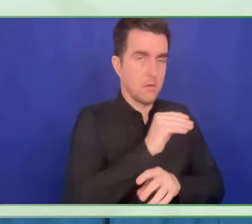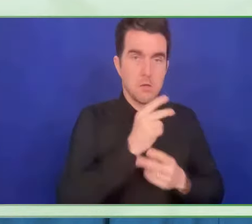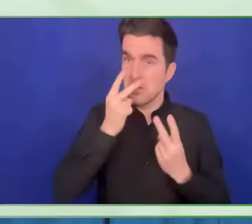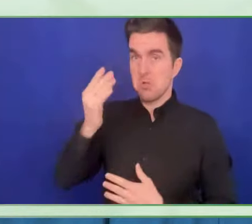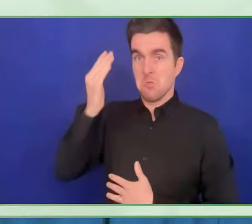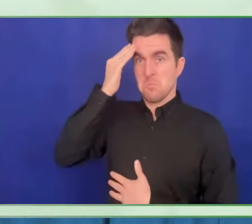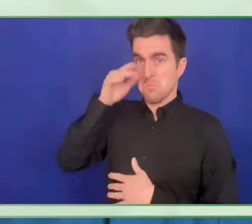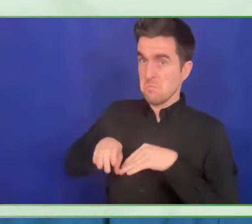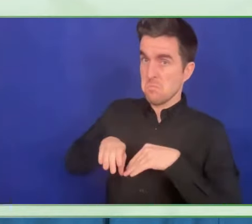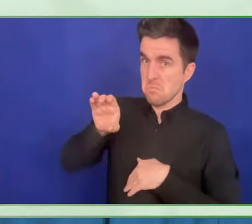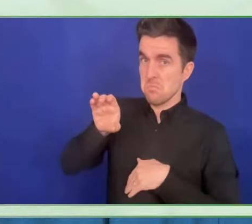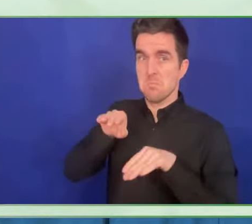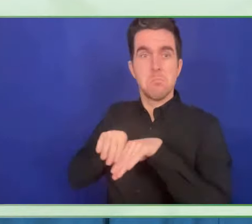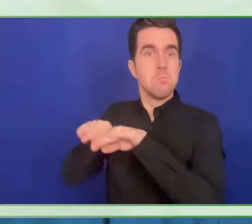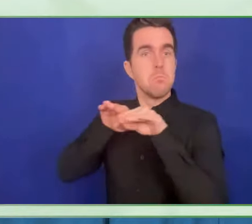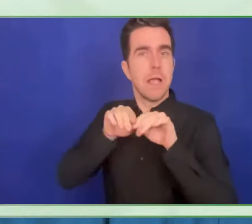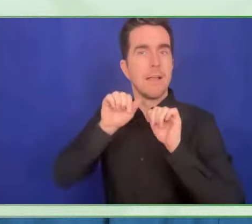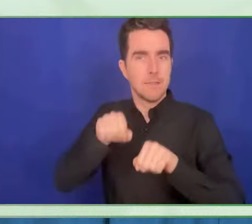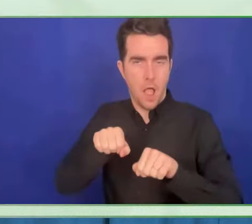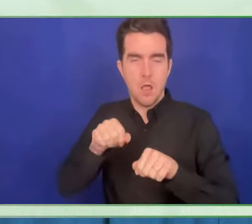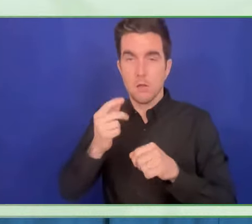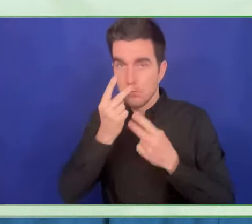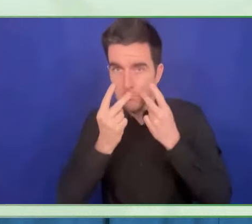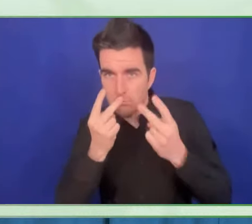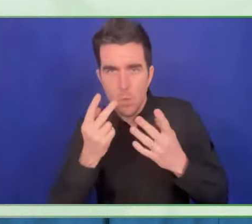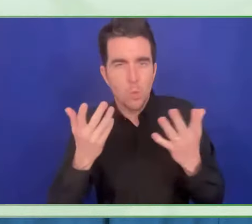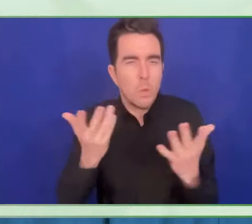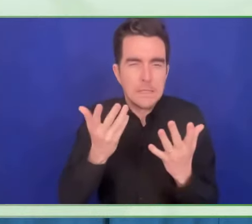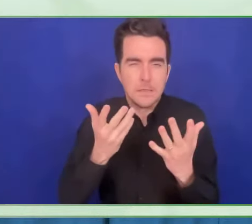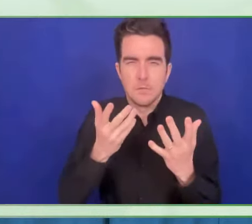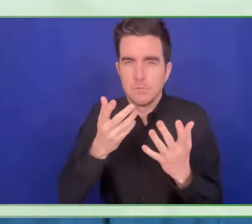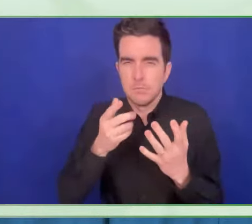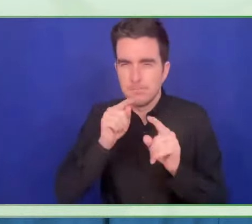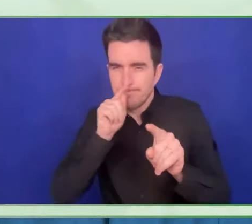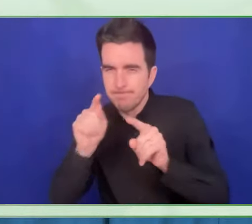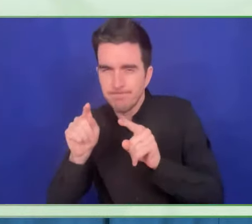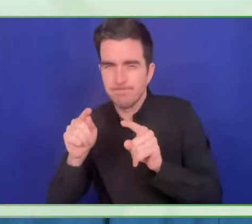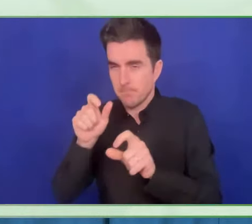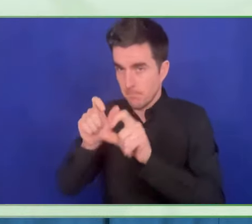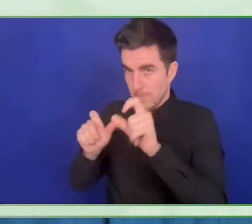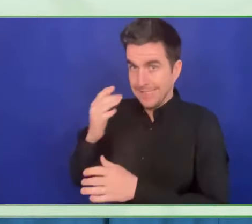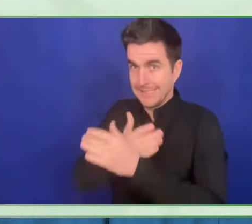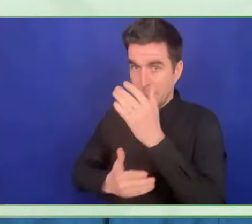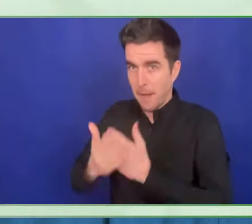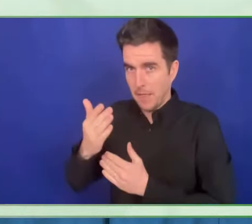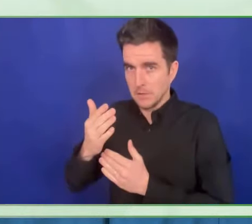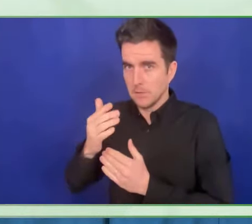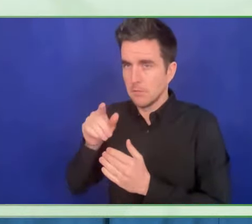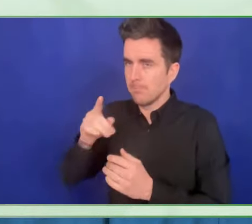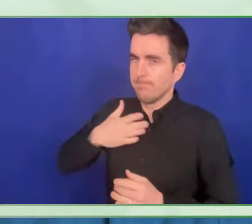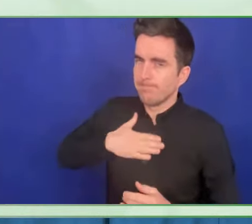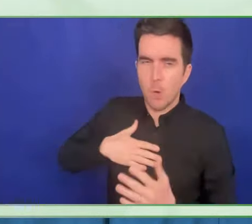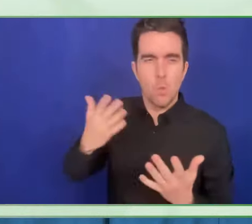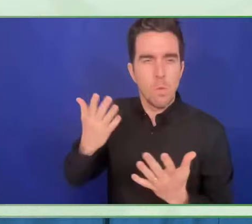becomes a reality.